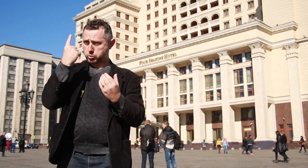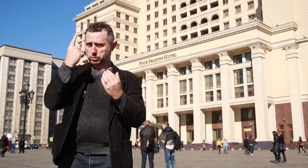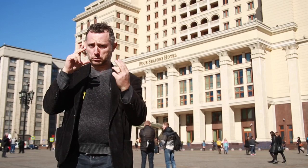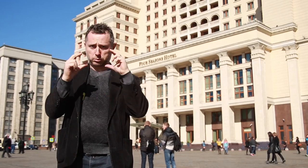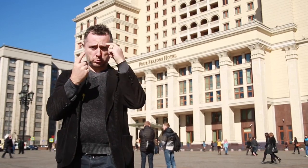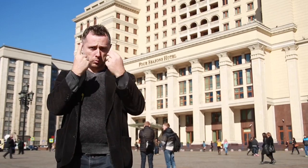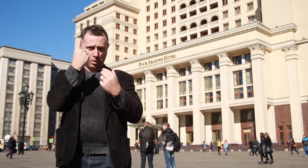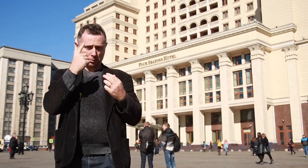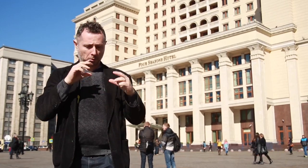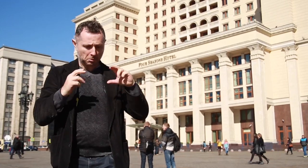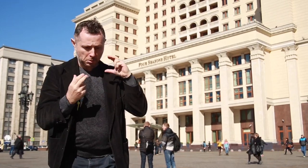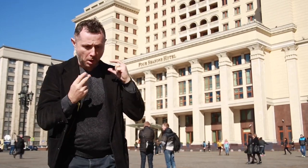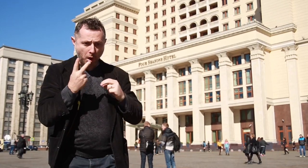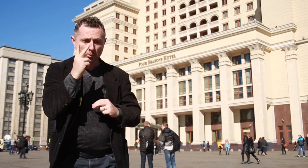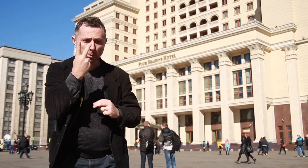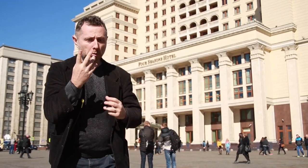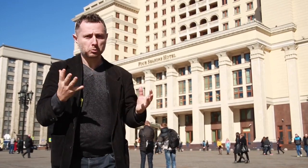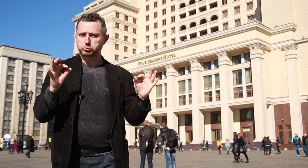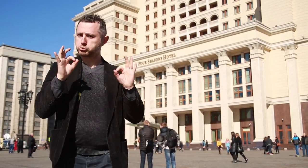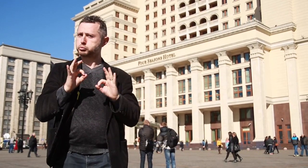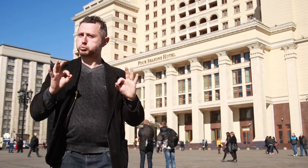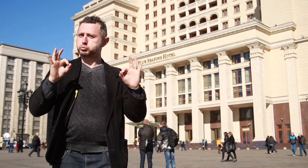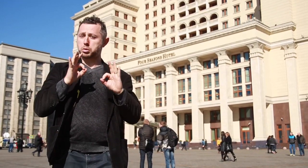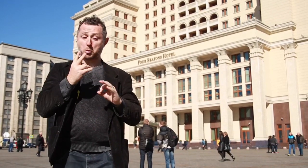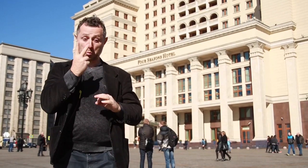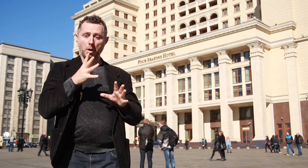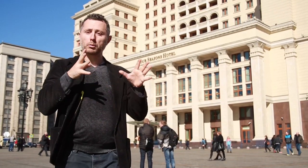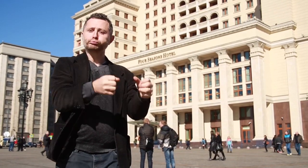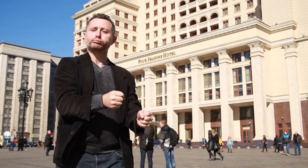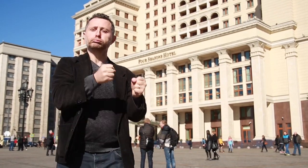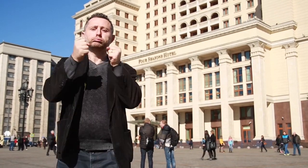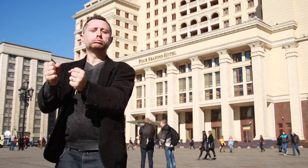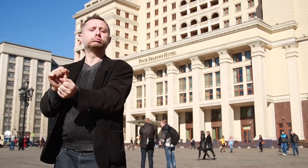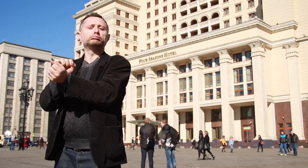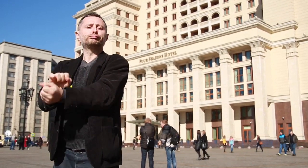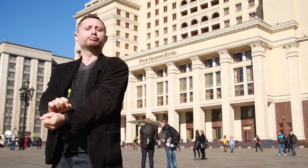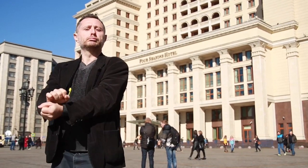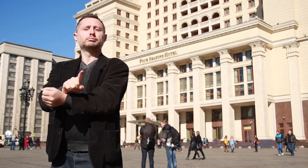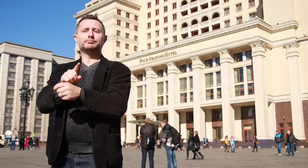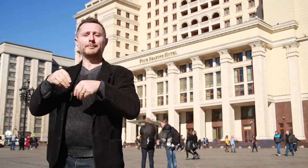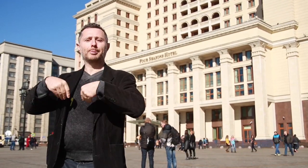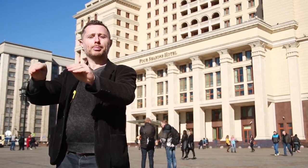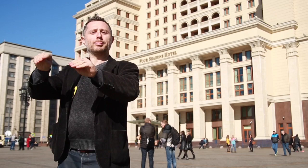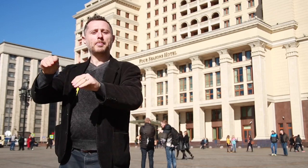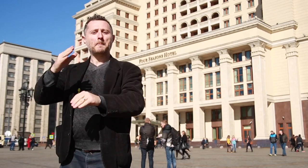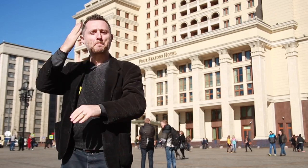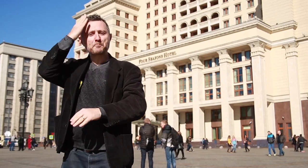in case the police became suspicious: for example, if shoes were being sold, the seller would only bring one. When the police would bust